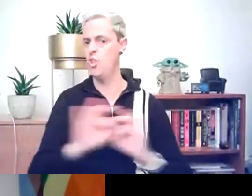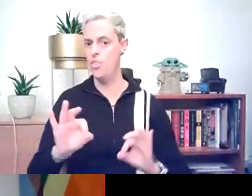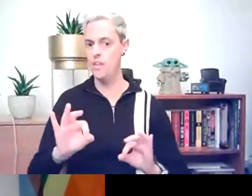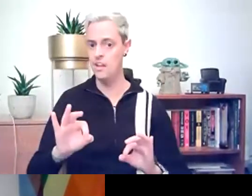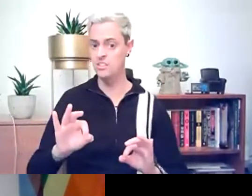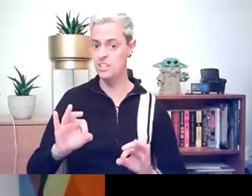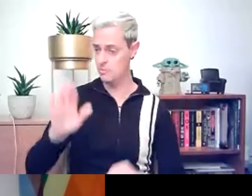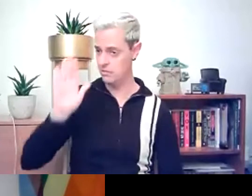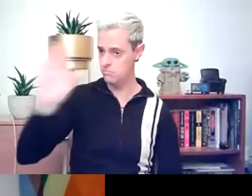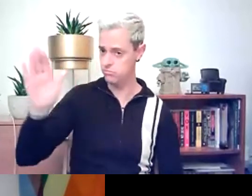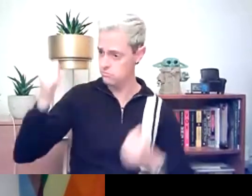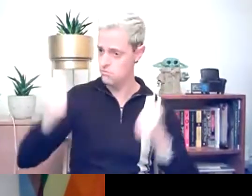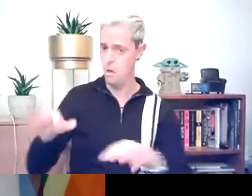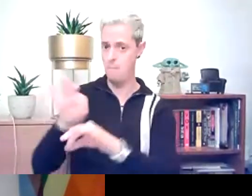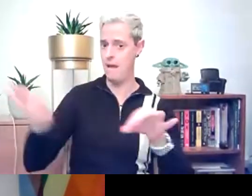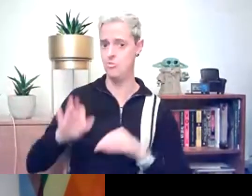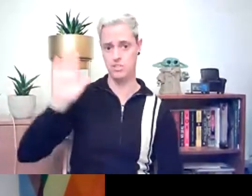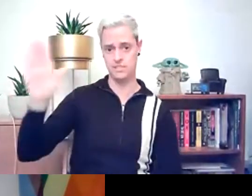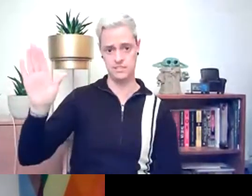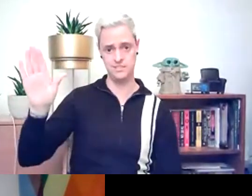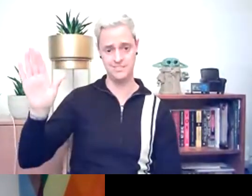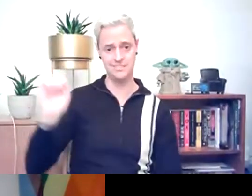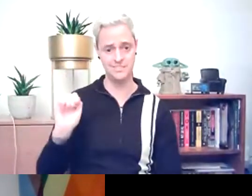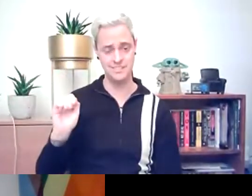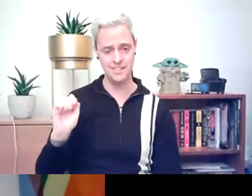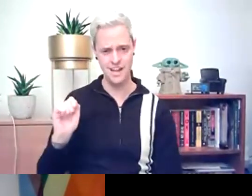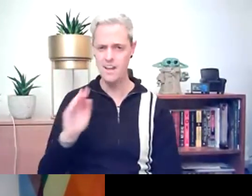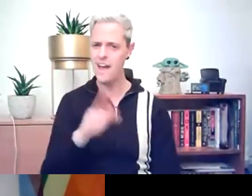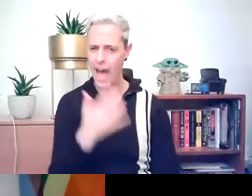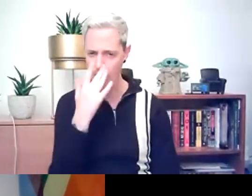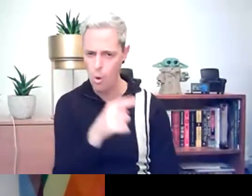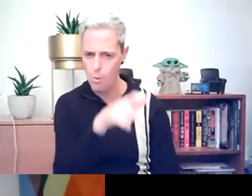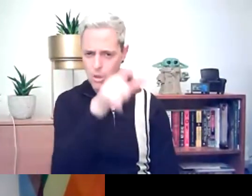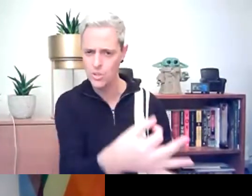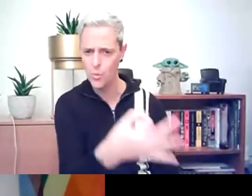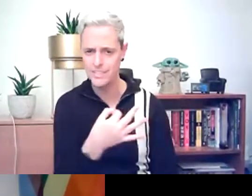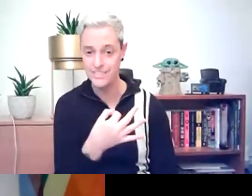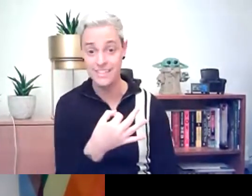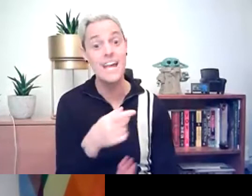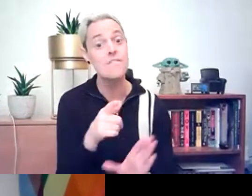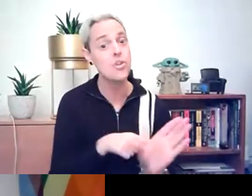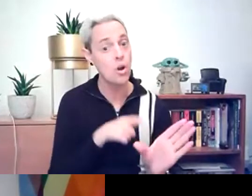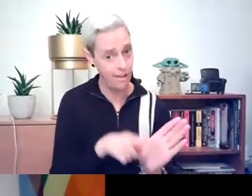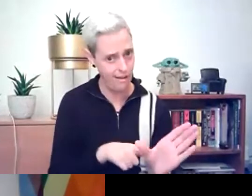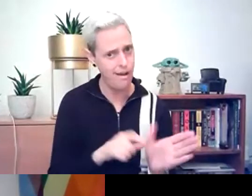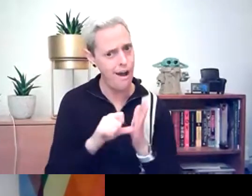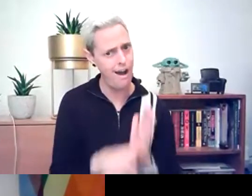18:52:13 question is, and I think being younger can make this harder issue dependent on members